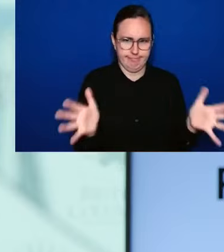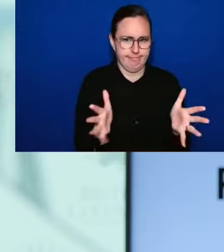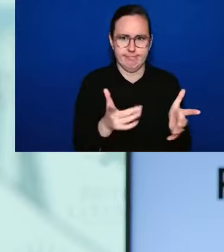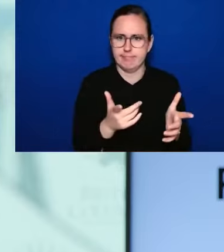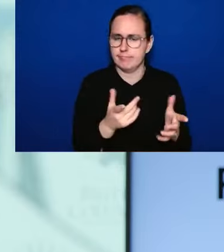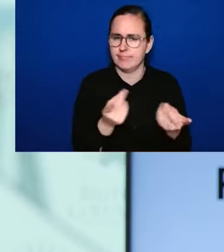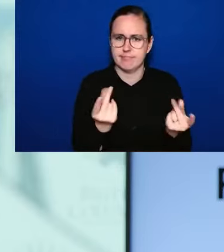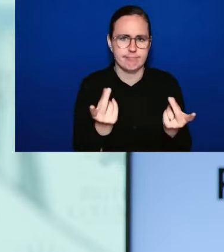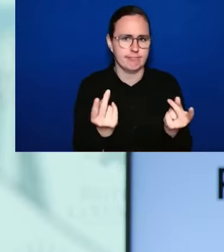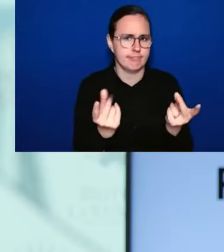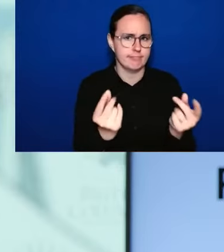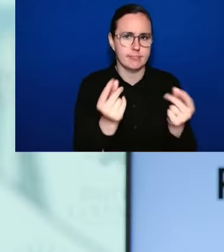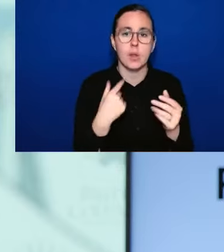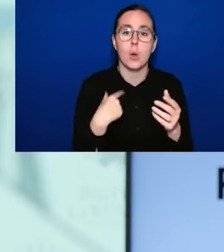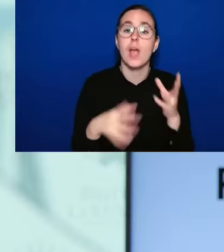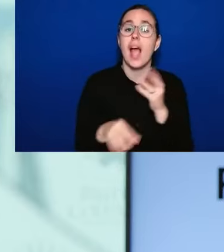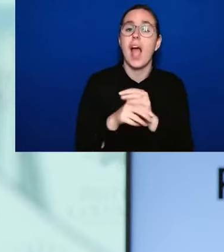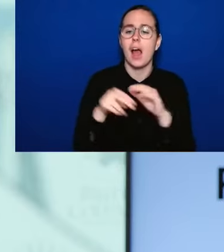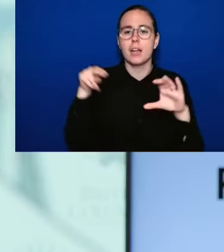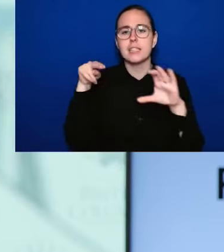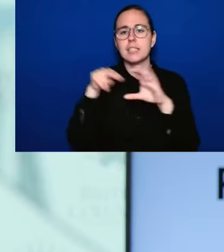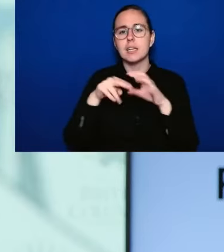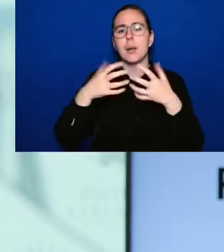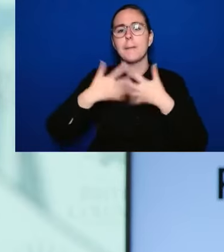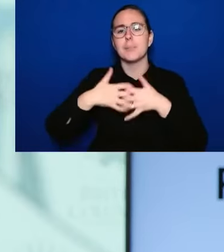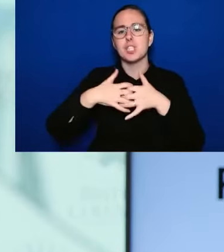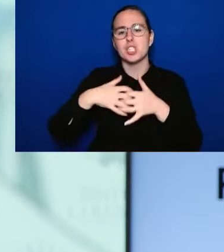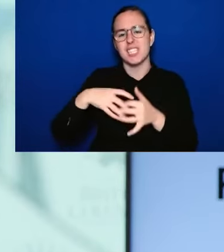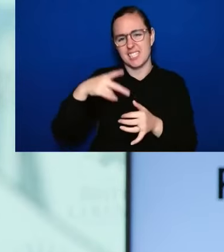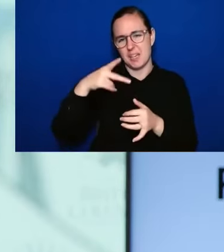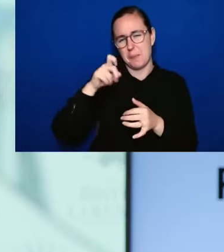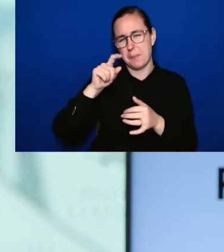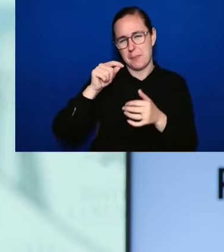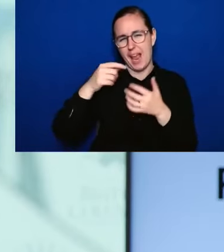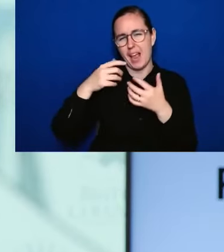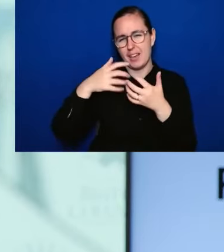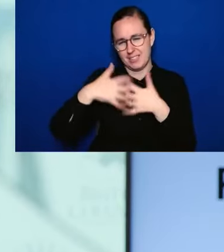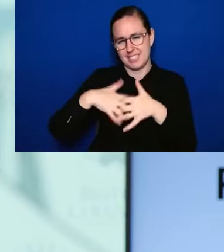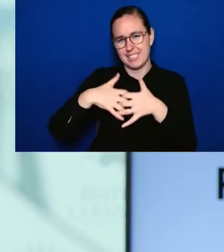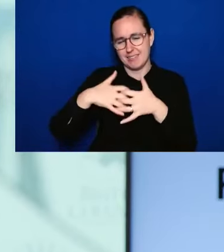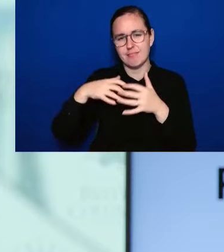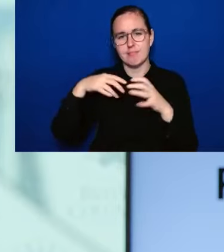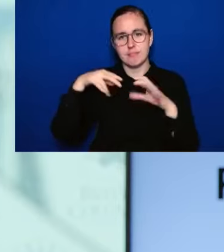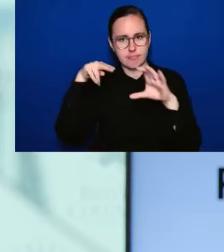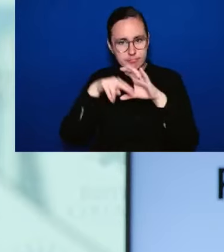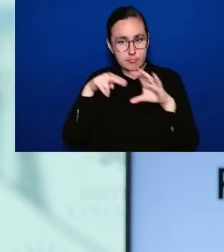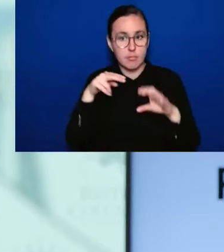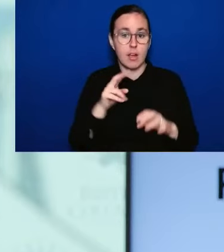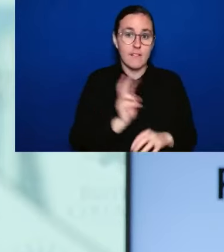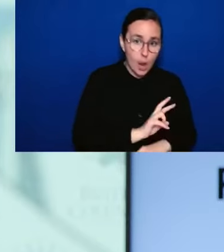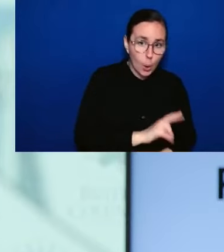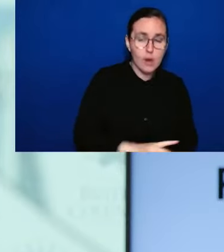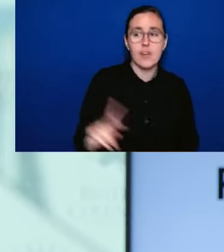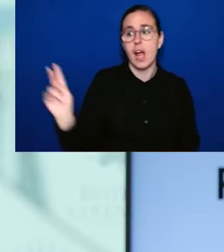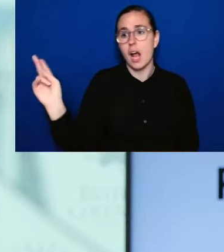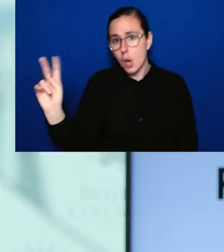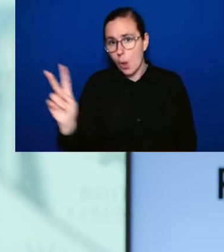just invent crucible included Victoria. They do about five thousand scans a year in matters